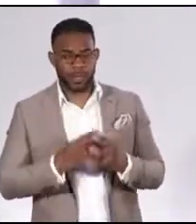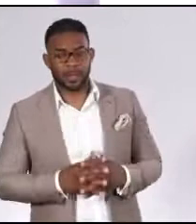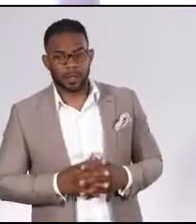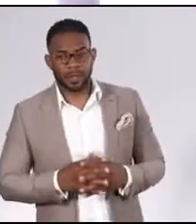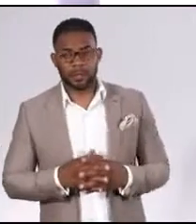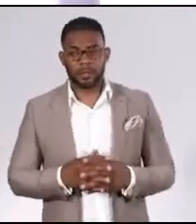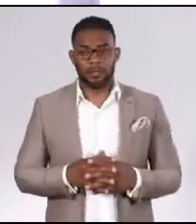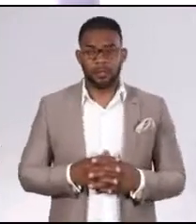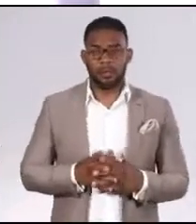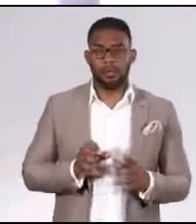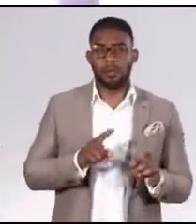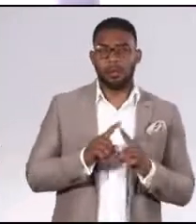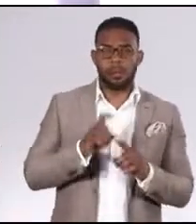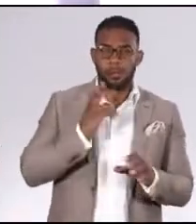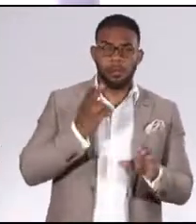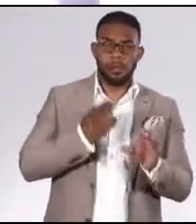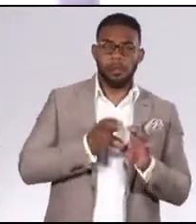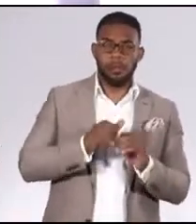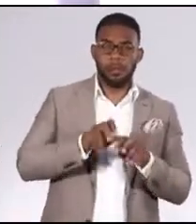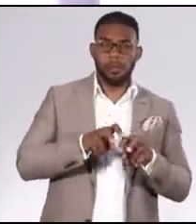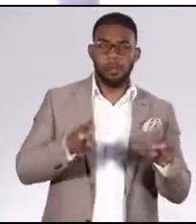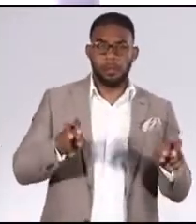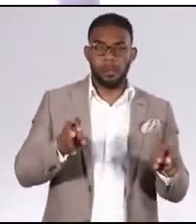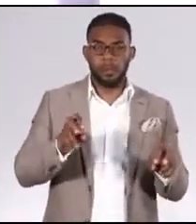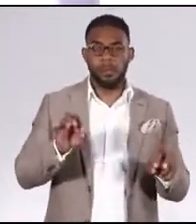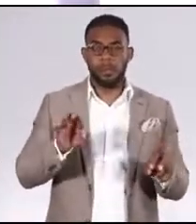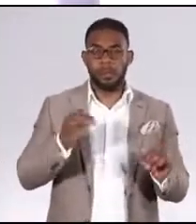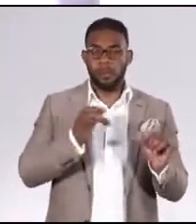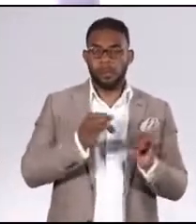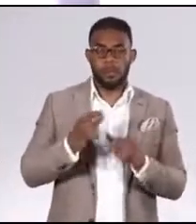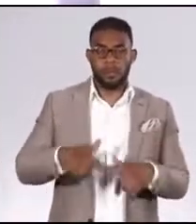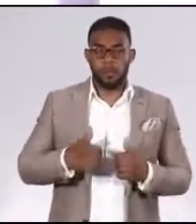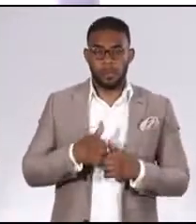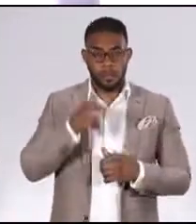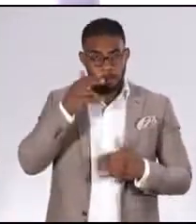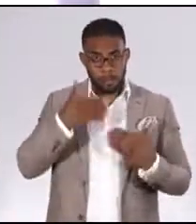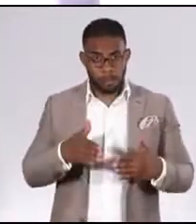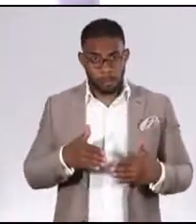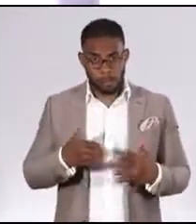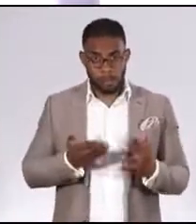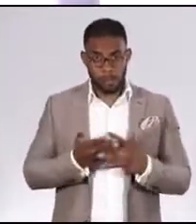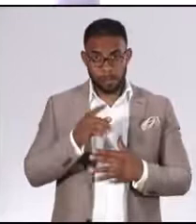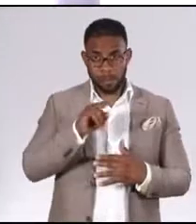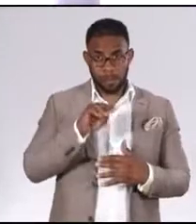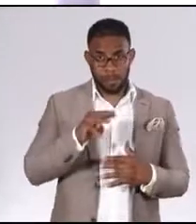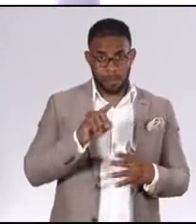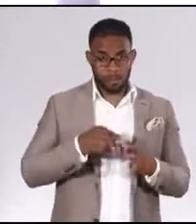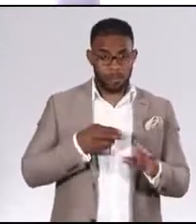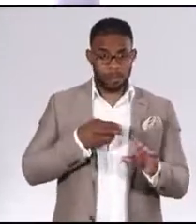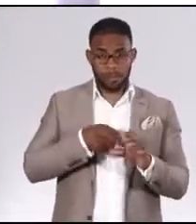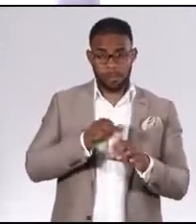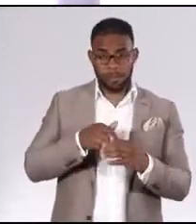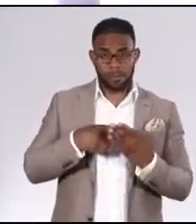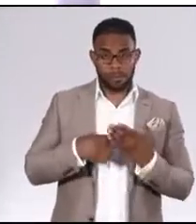will also be joined with a panel of individuals living with hearing loss, be a zoom to participate in that discussion as well.